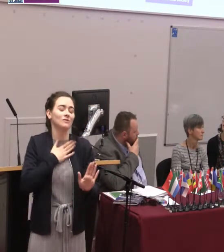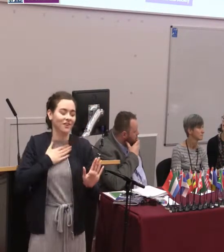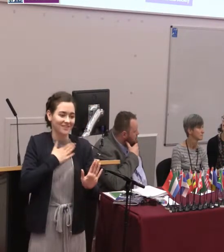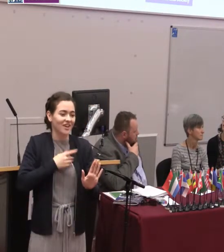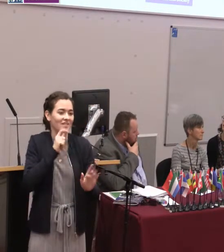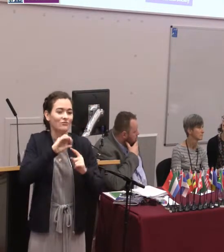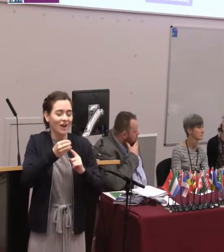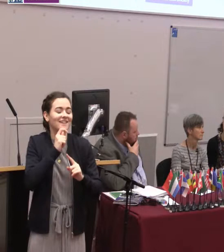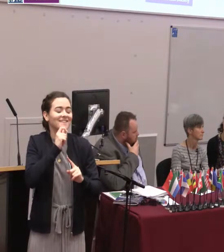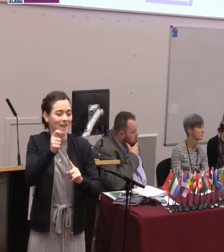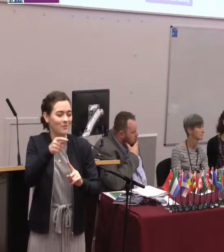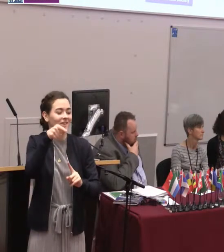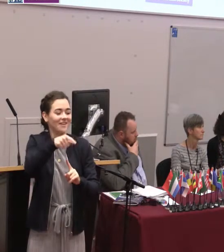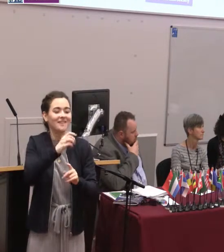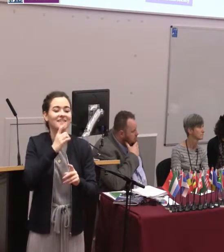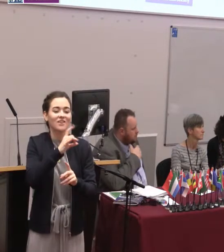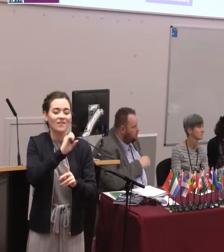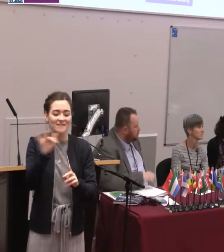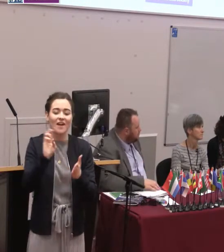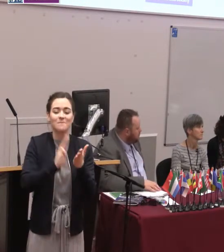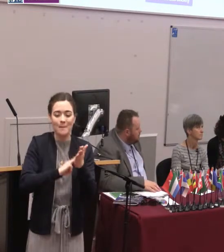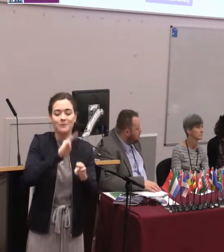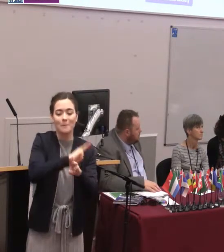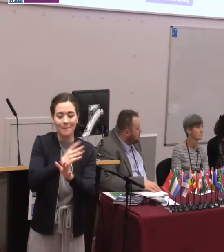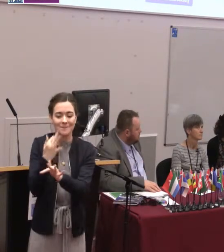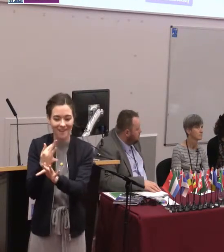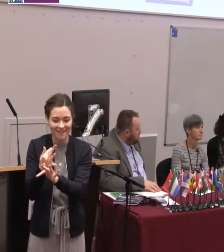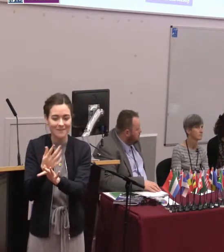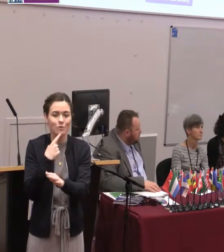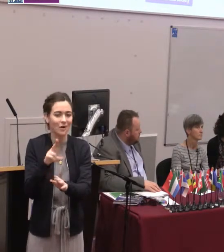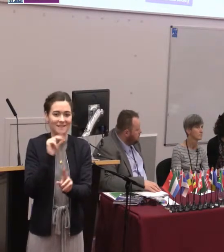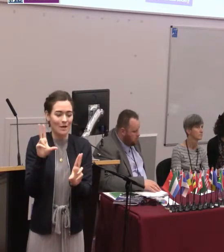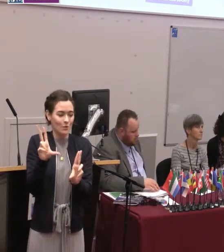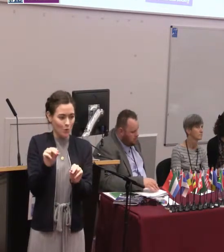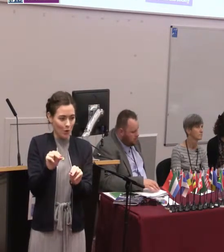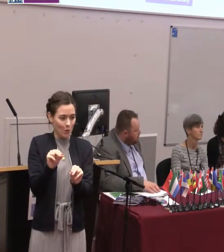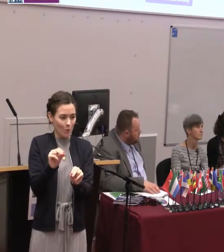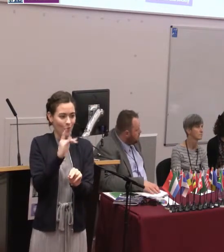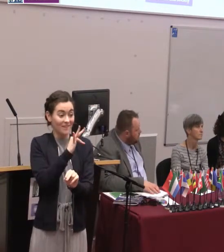The other part of the story is that when I said no, she slapped me, so I slapped back